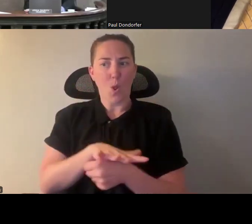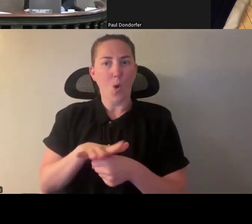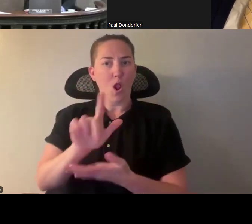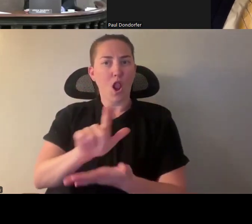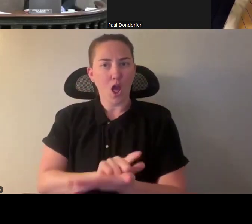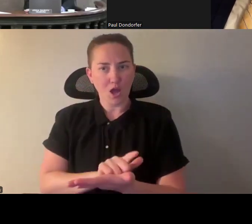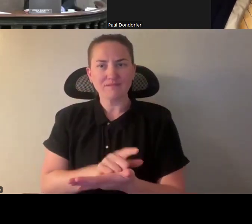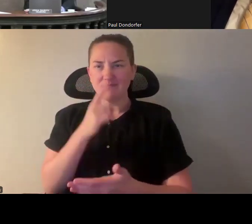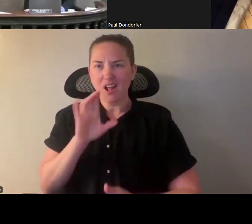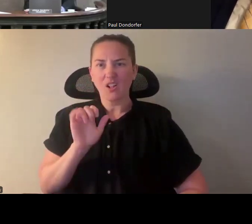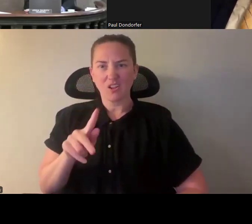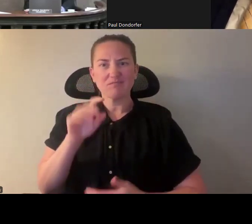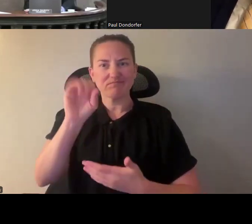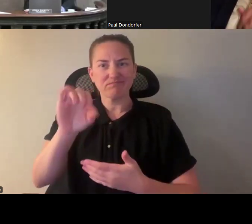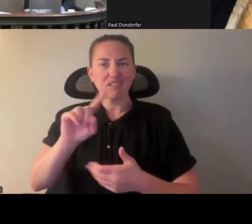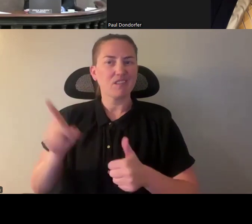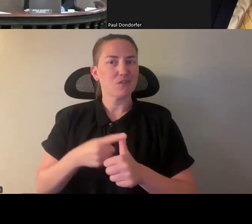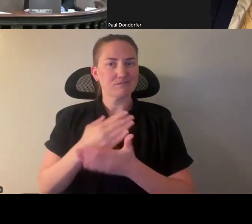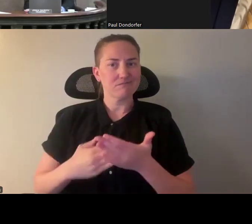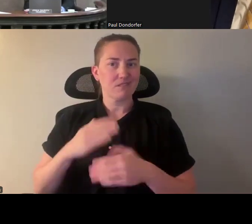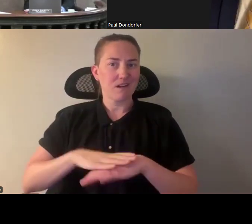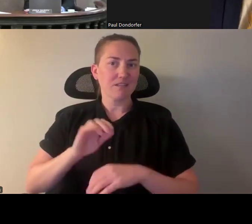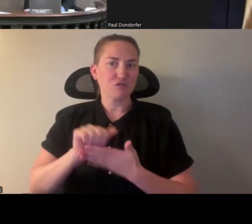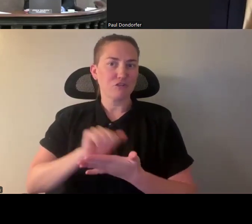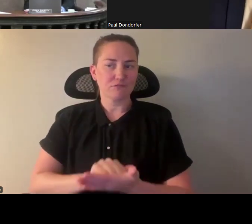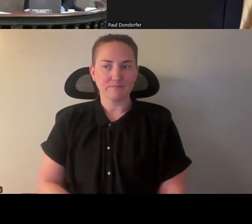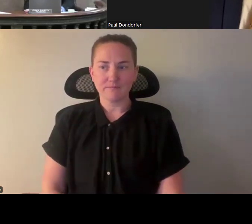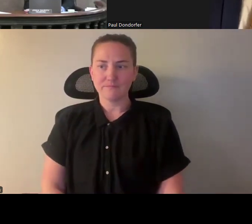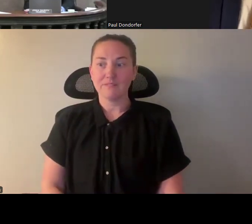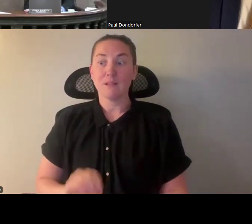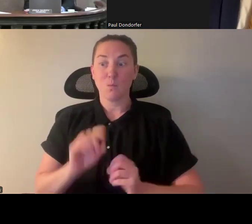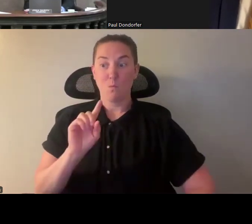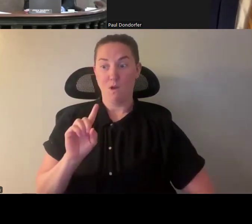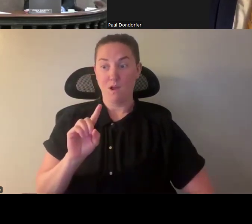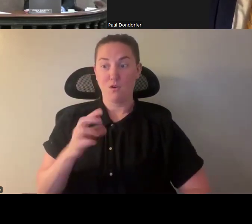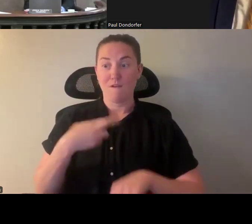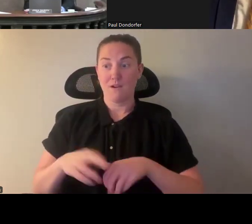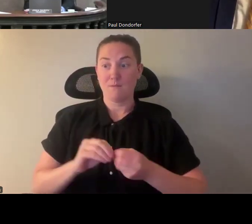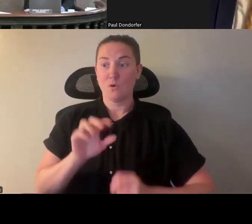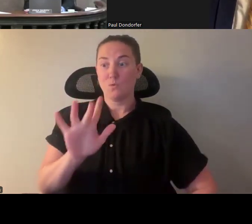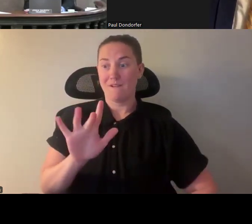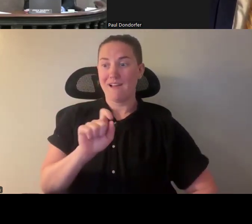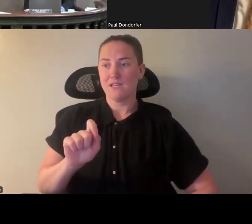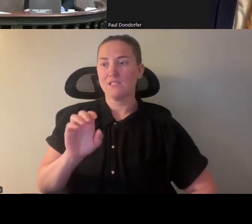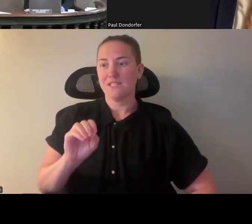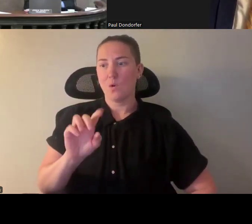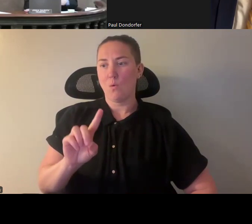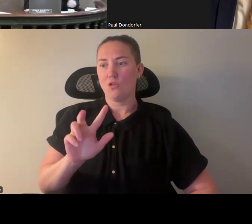Will the clerk please read the first item on the agenda Item number one referral 25-0134.L